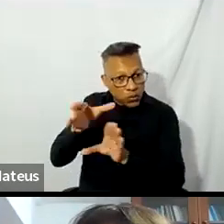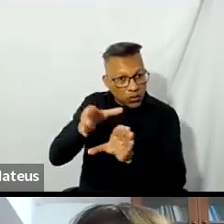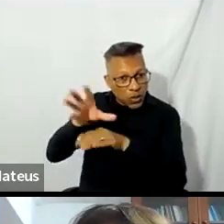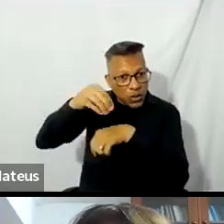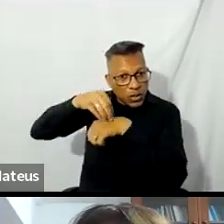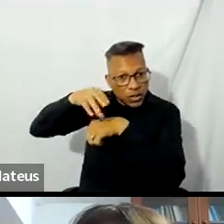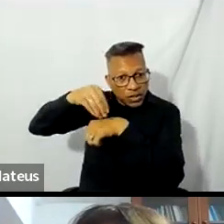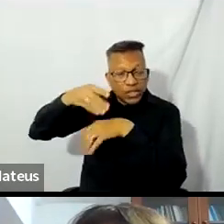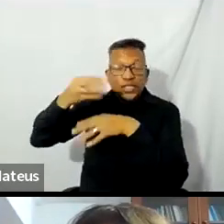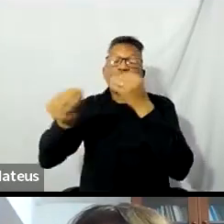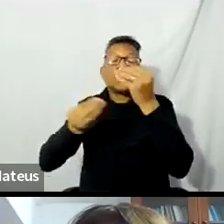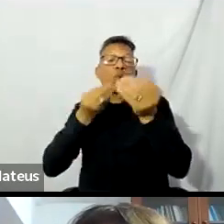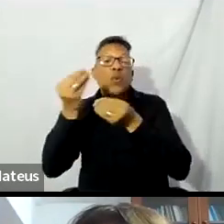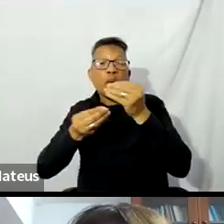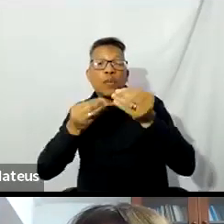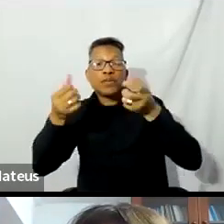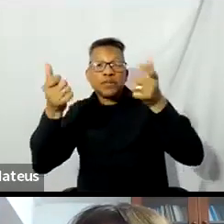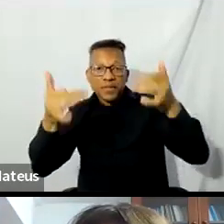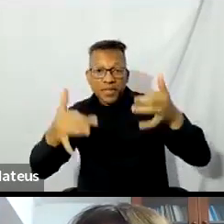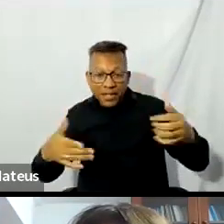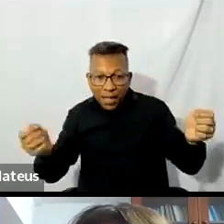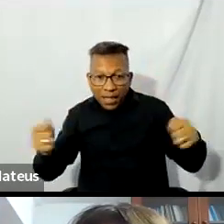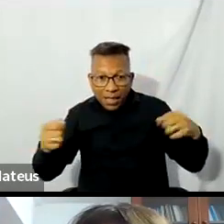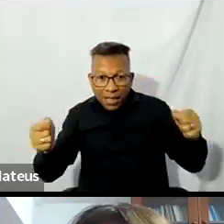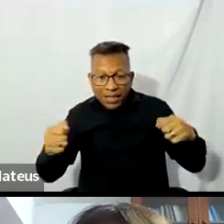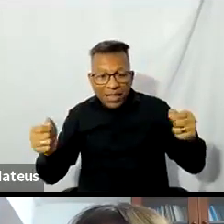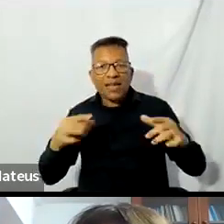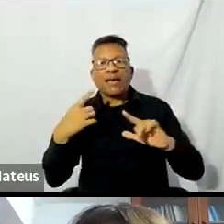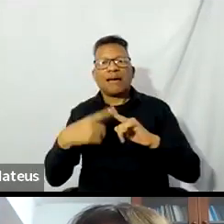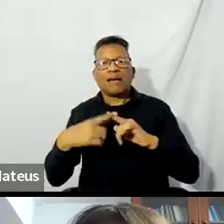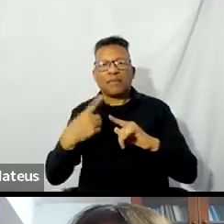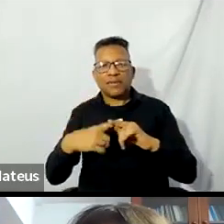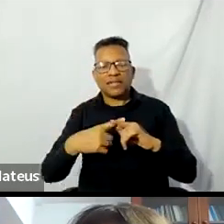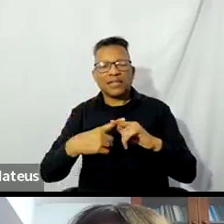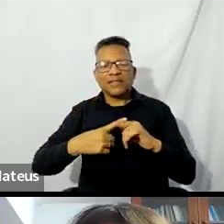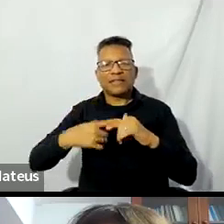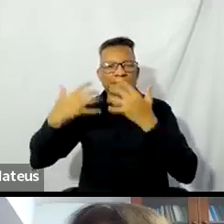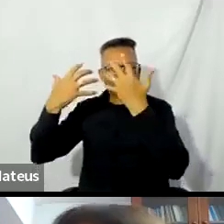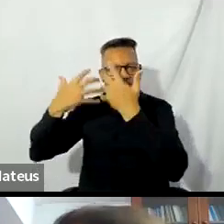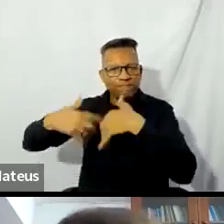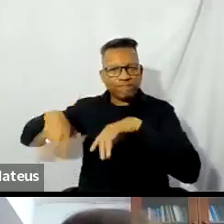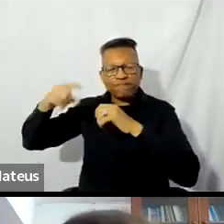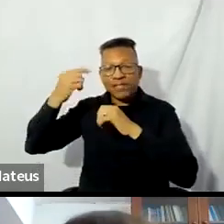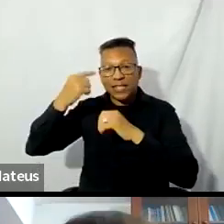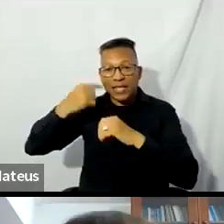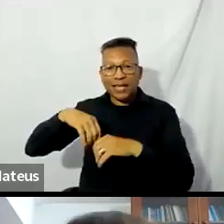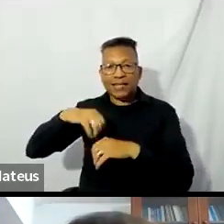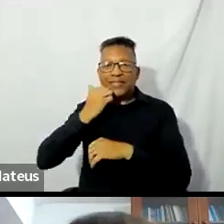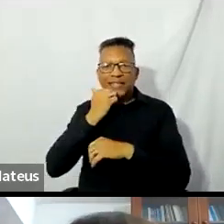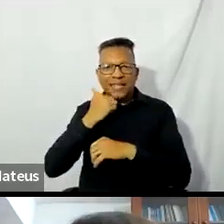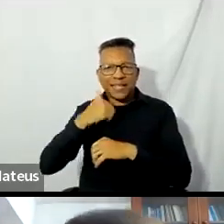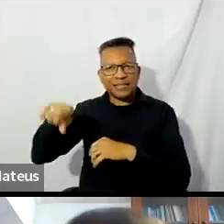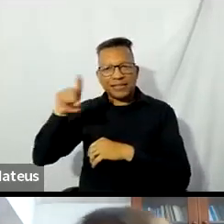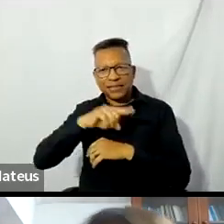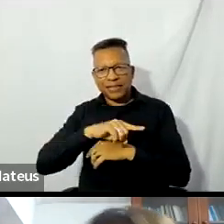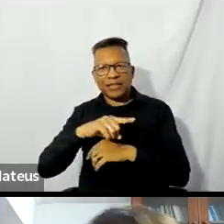vossette, or one. Our beach is is so very useful o theoretical useful